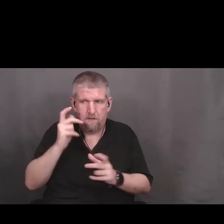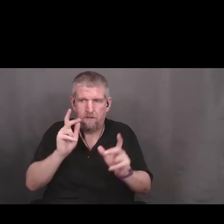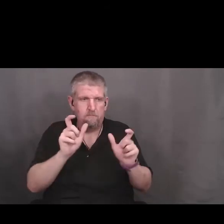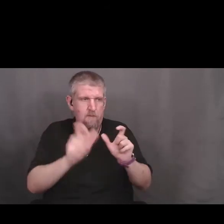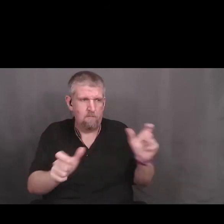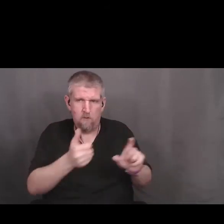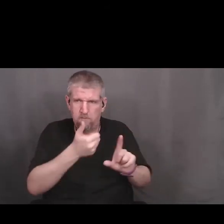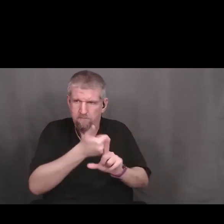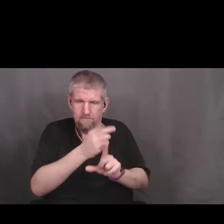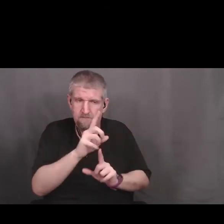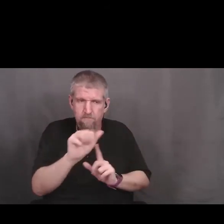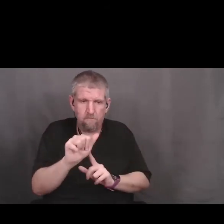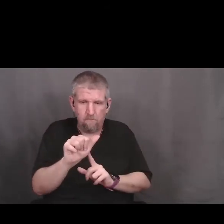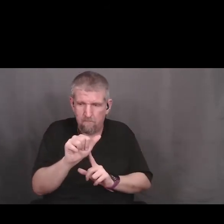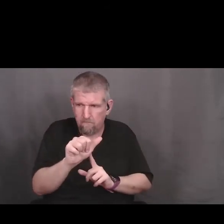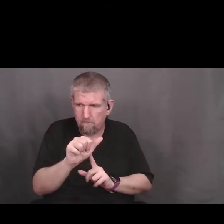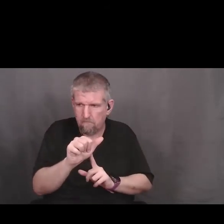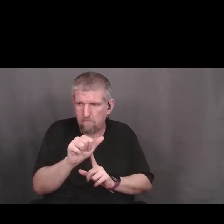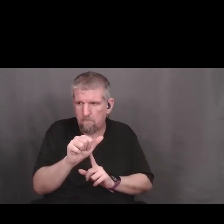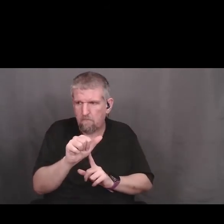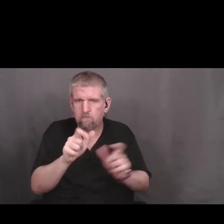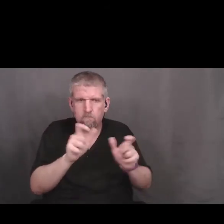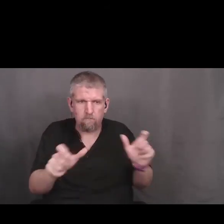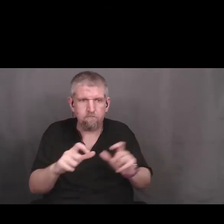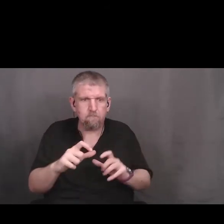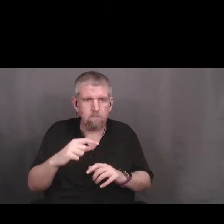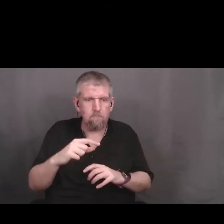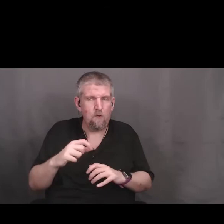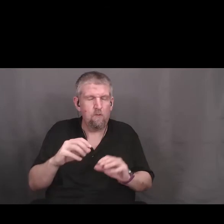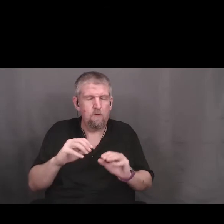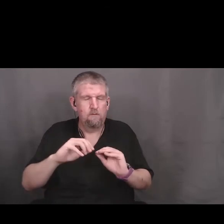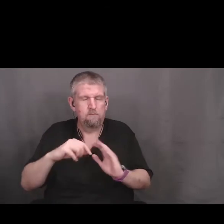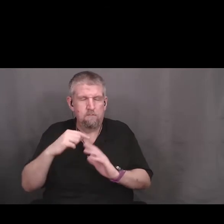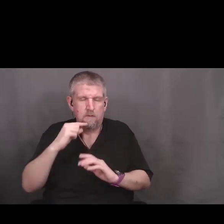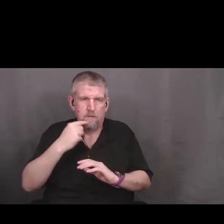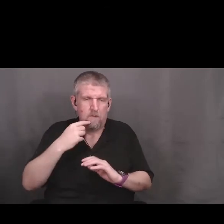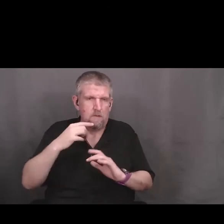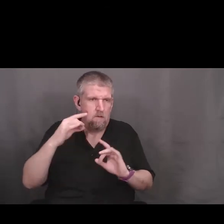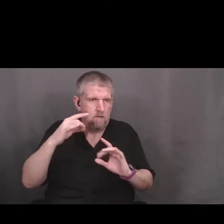especially people with the most significant disabilities, historically, they have been placed